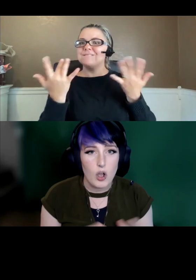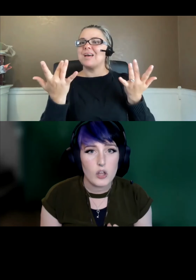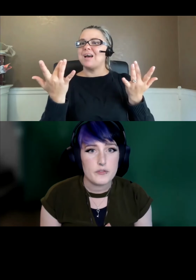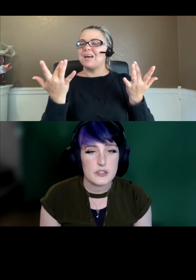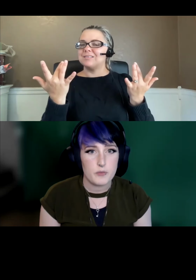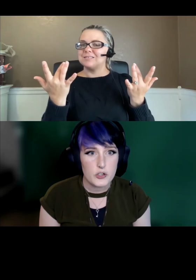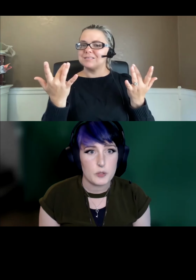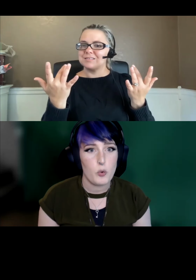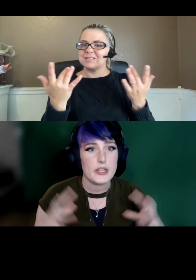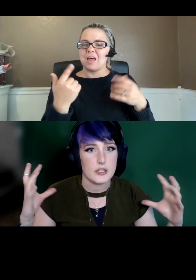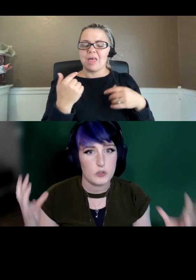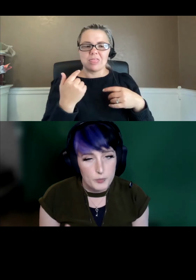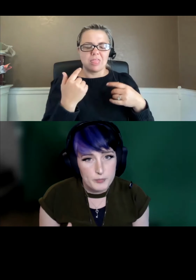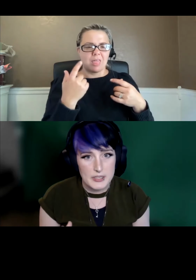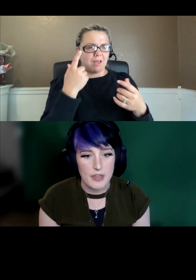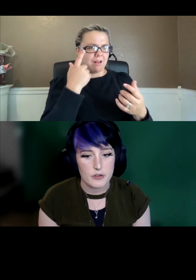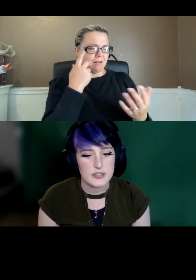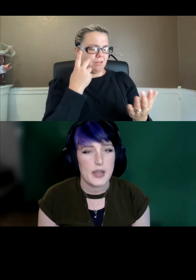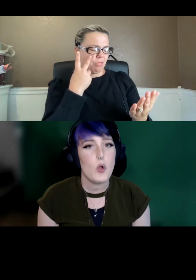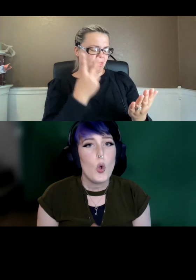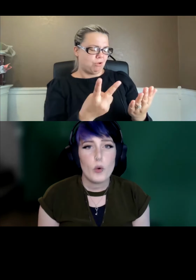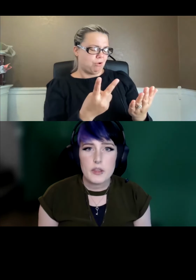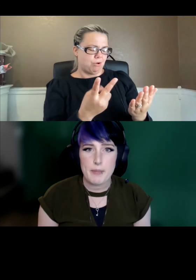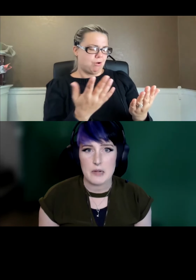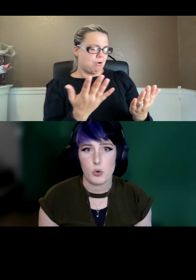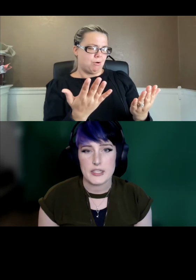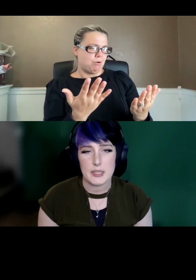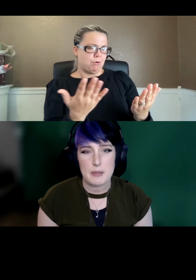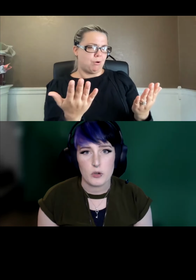at all of these functional points and group them together and say "where are the pain points that